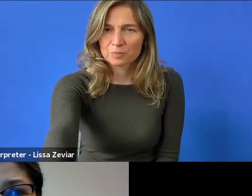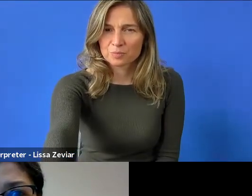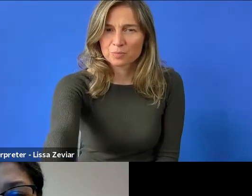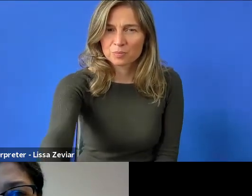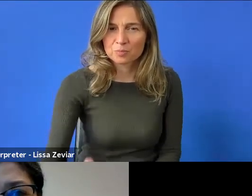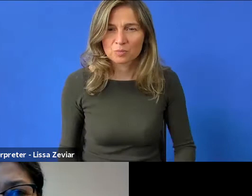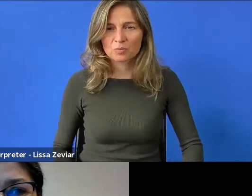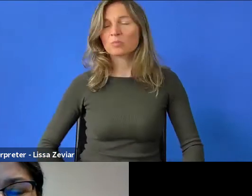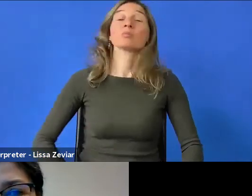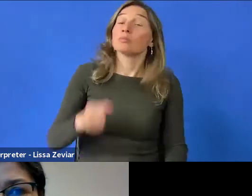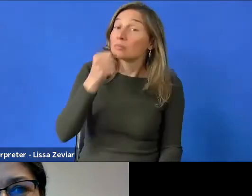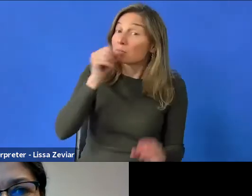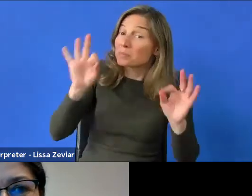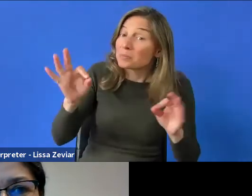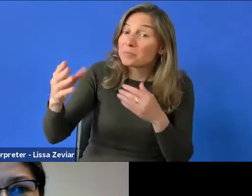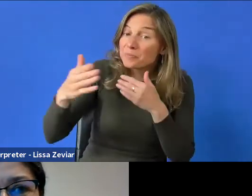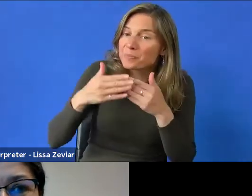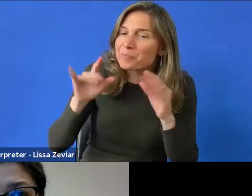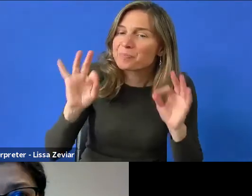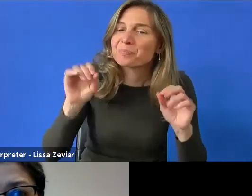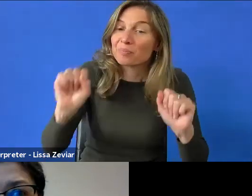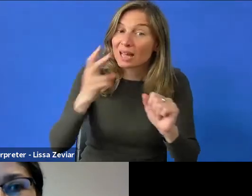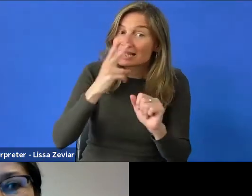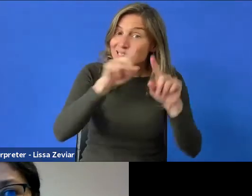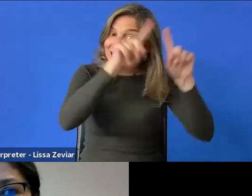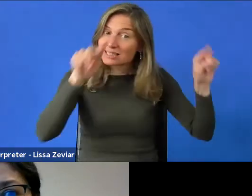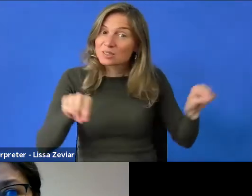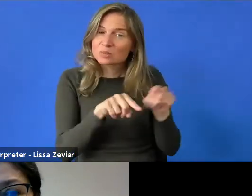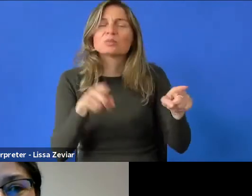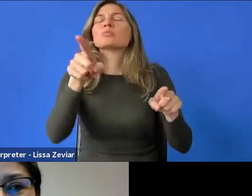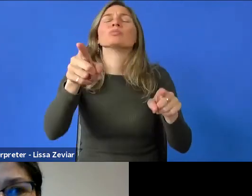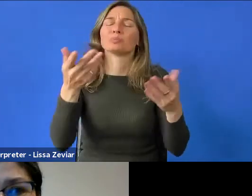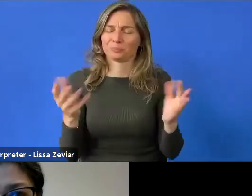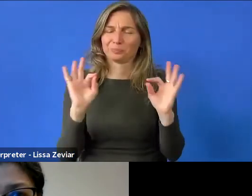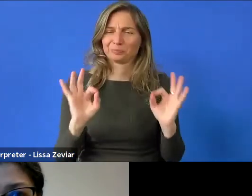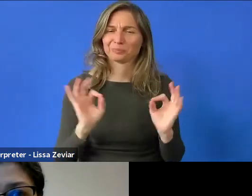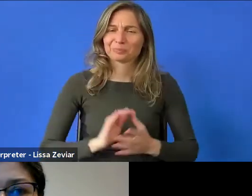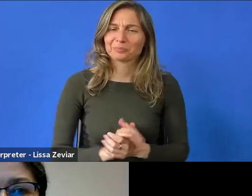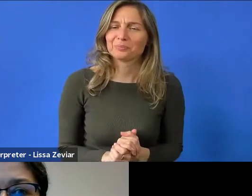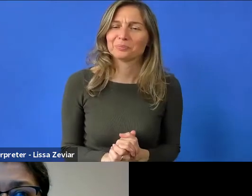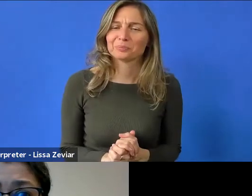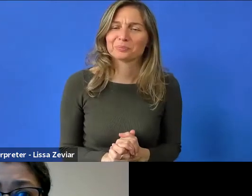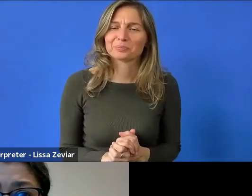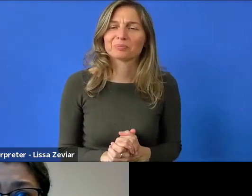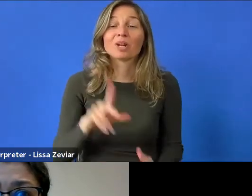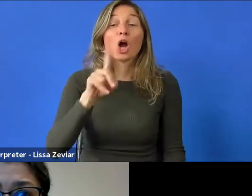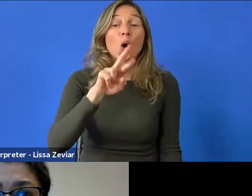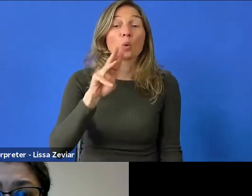of the existance of United Nations Human Rights treaties, covenants and conventions. But, we also have